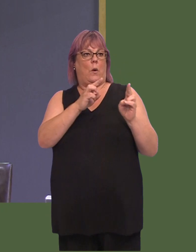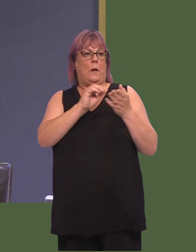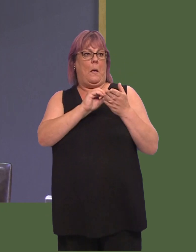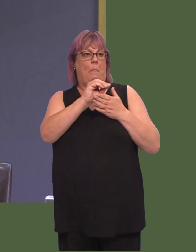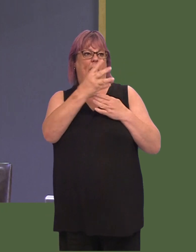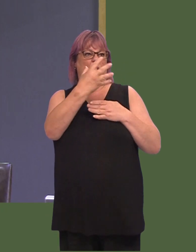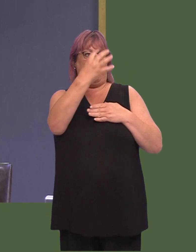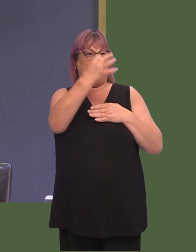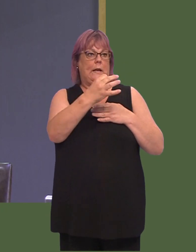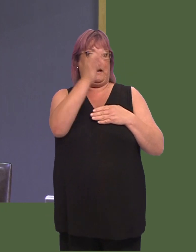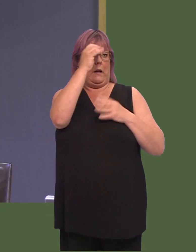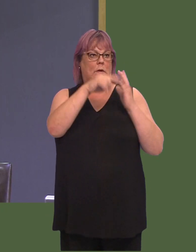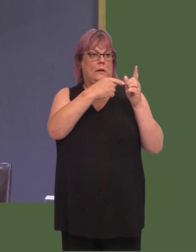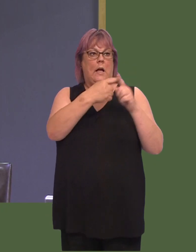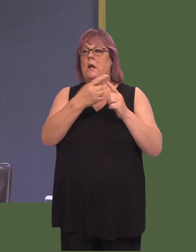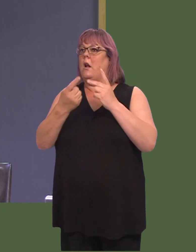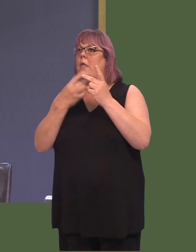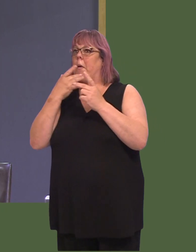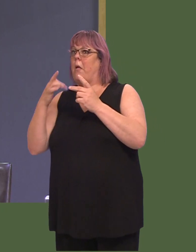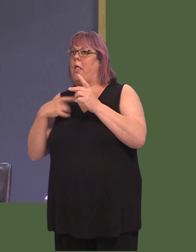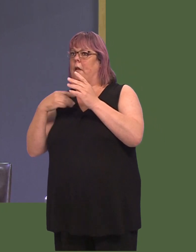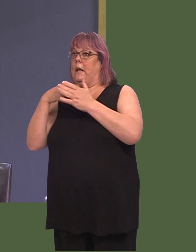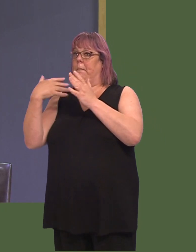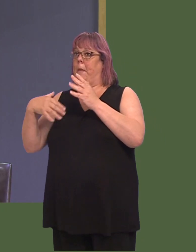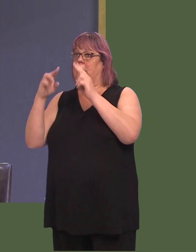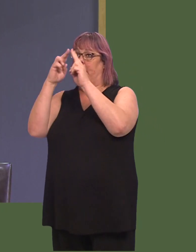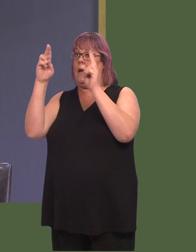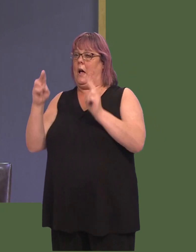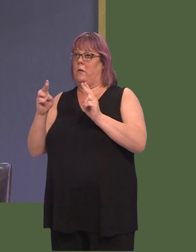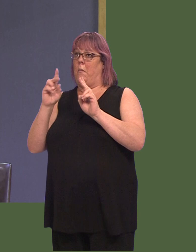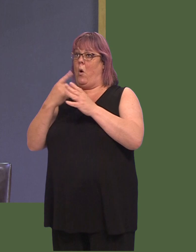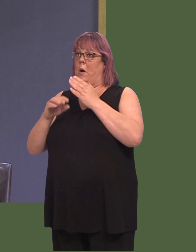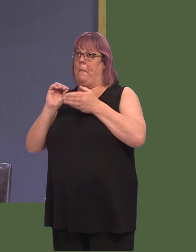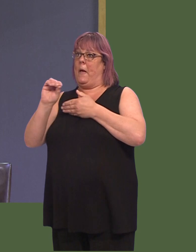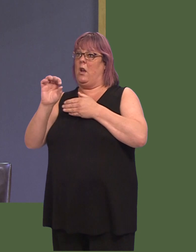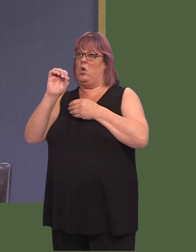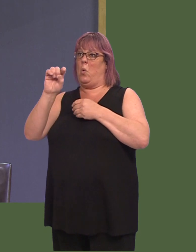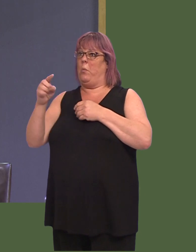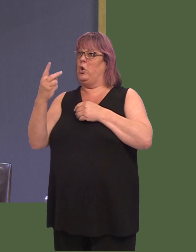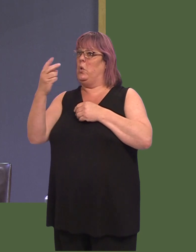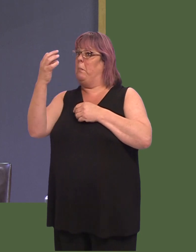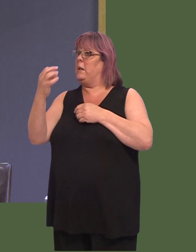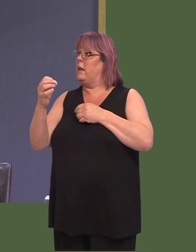the worth of their house in council tax whilst people living in the most expensive properties pay as little as 0.25 per cent.